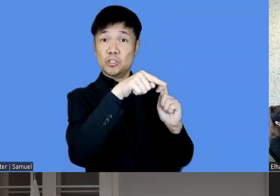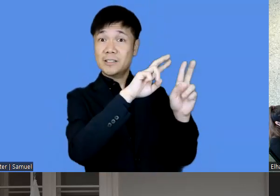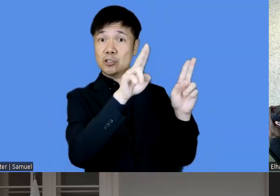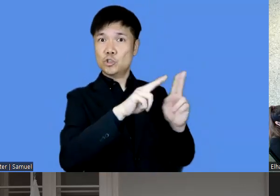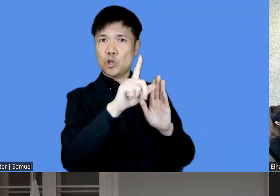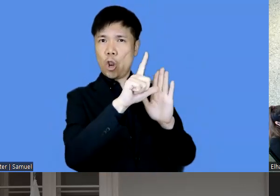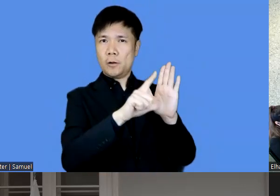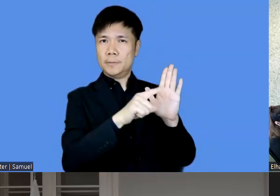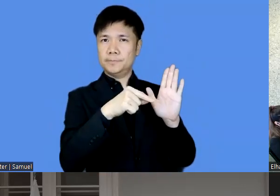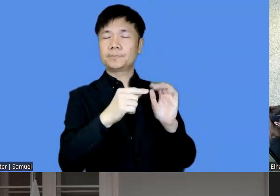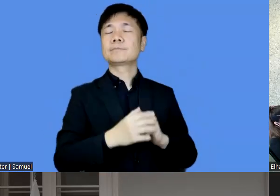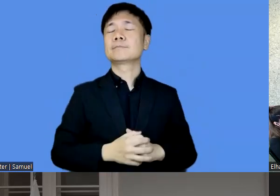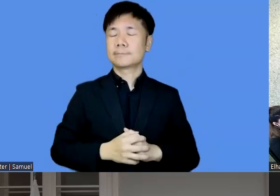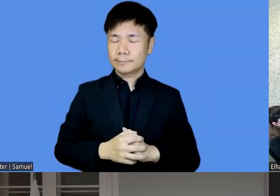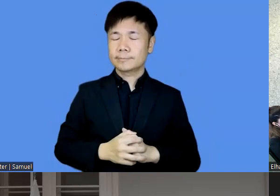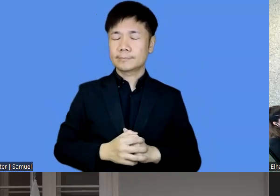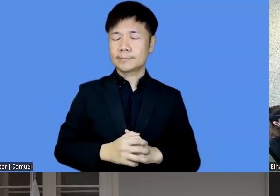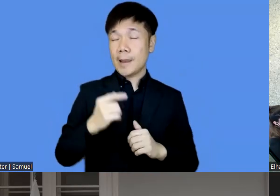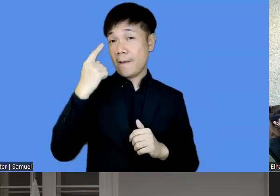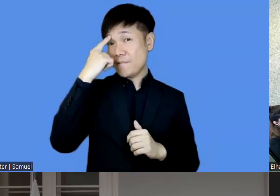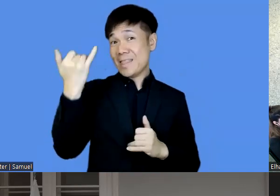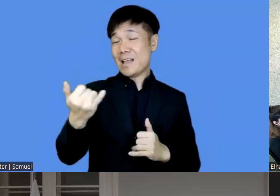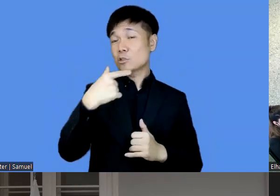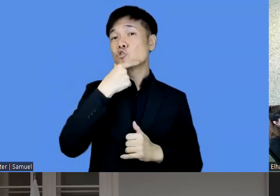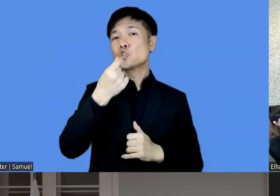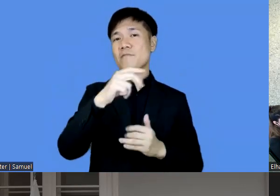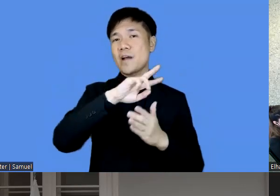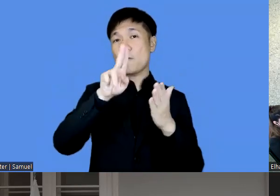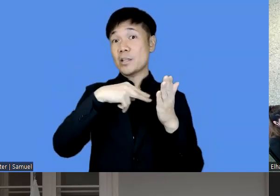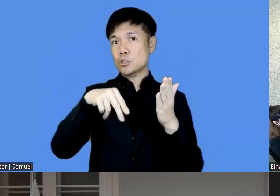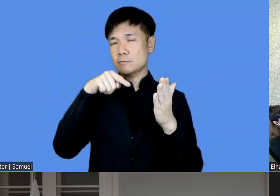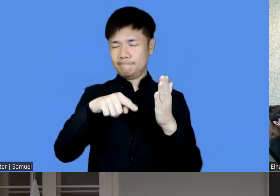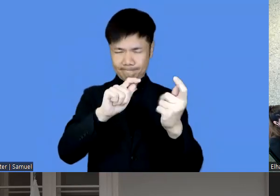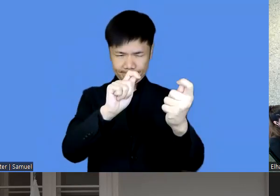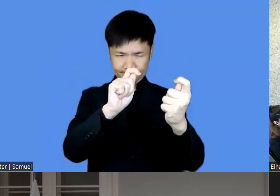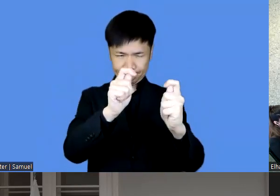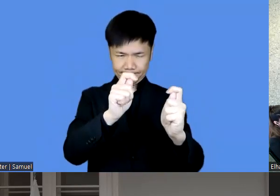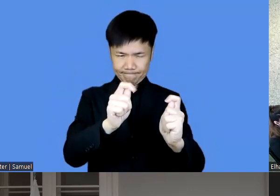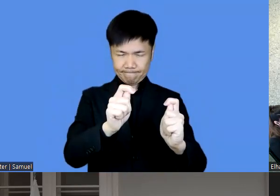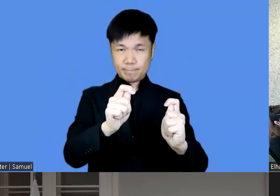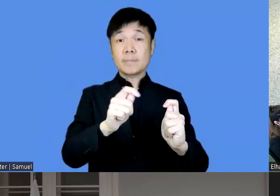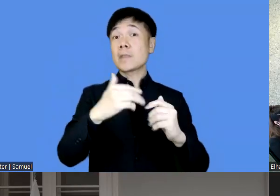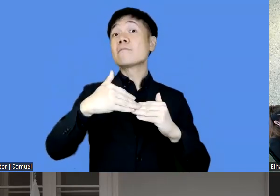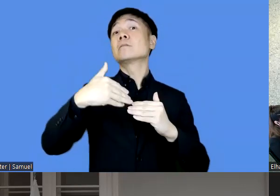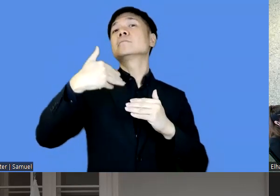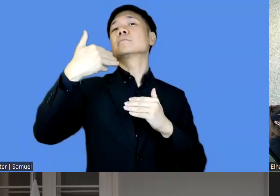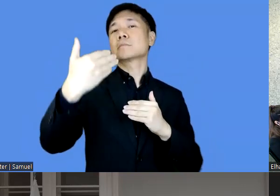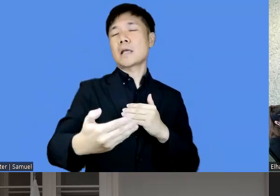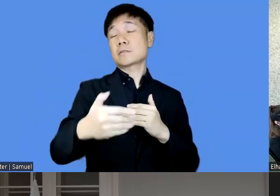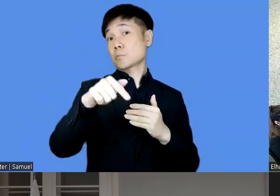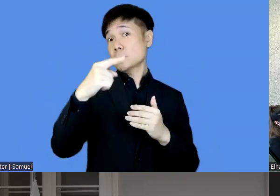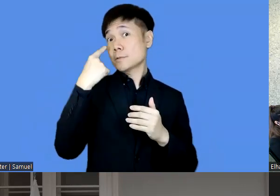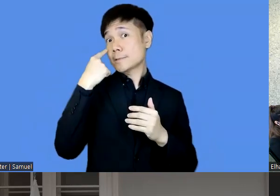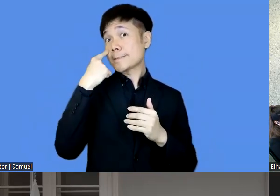For instance, on updating the Geneva Convention which the next we'll see the update of the